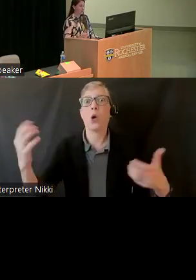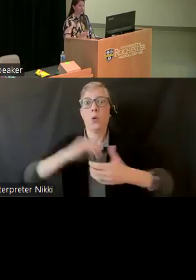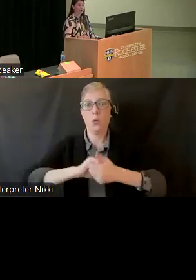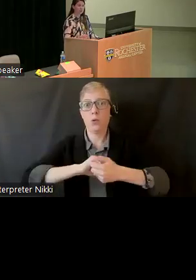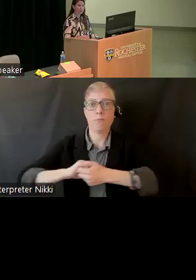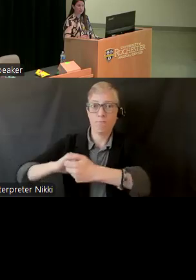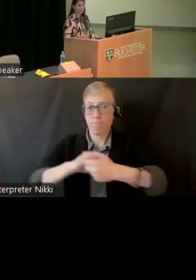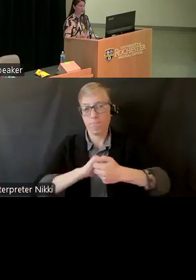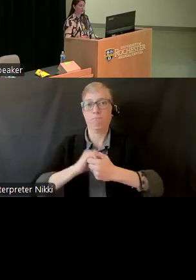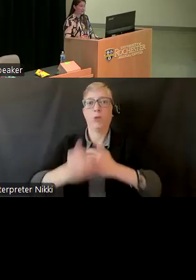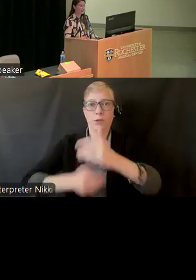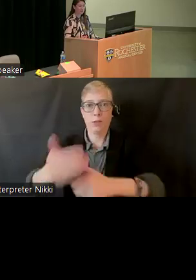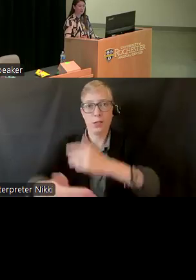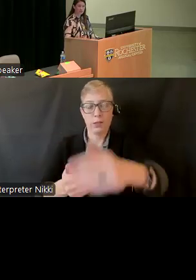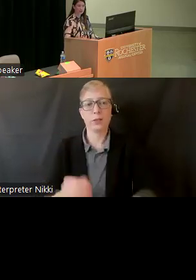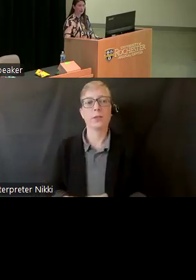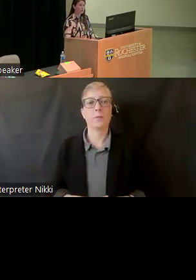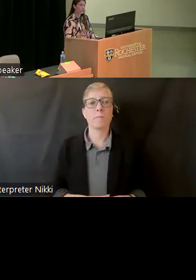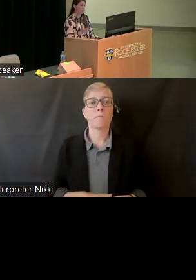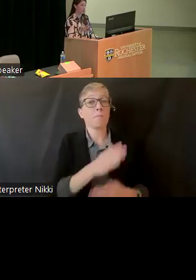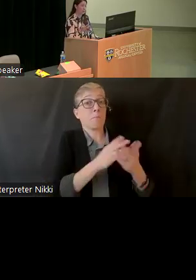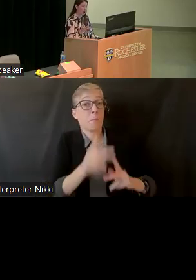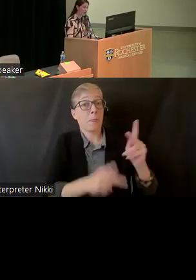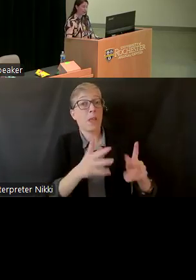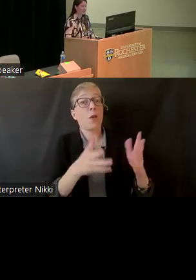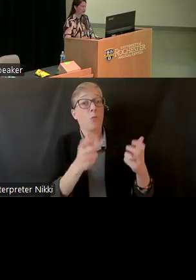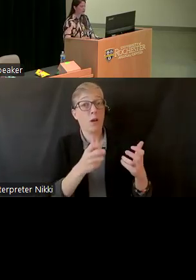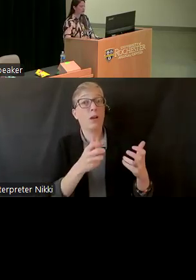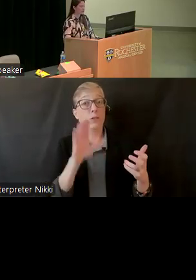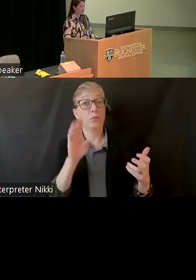folks who really want to be considered key stakeholders or who are key stakeholders